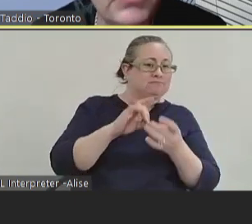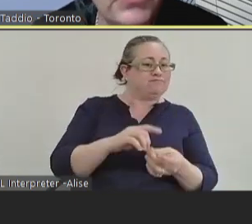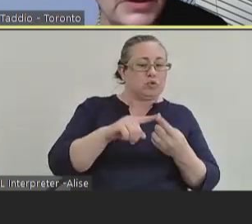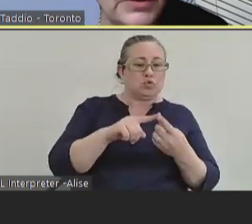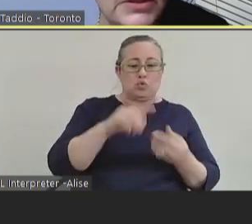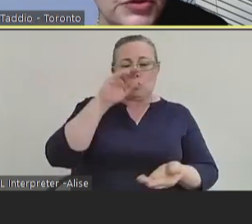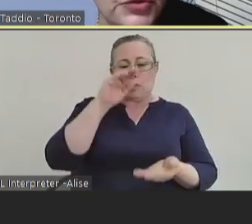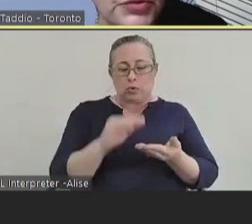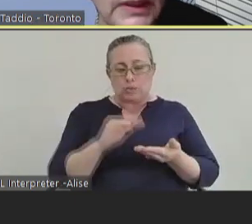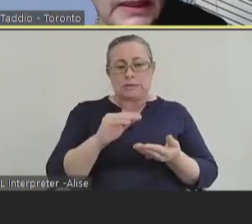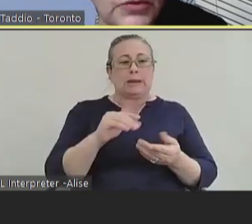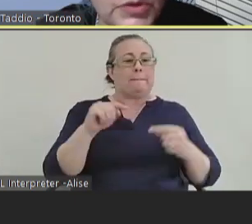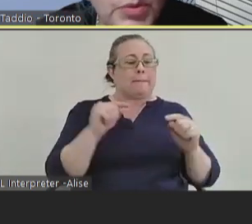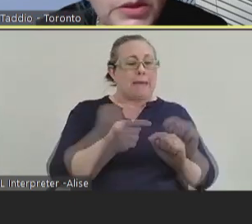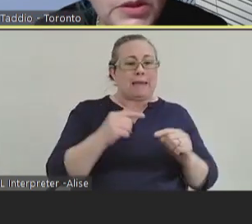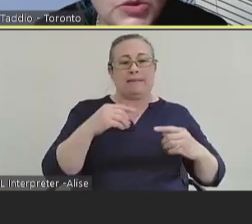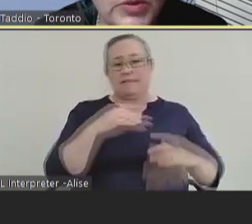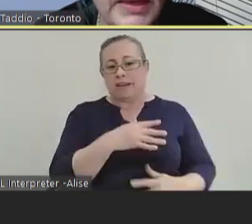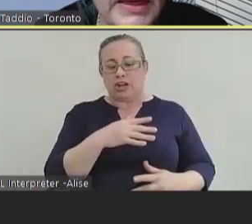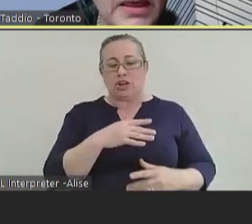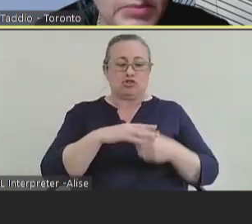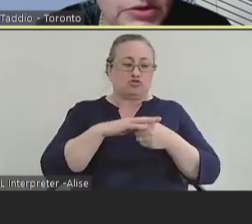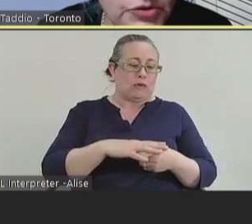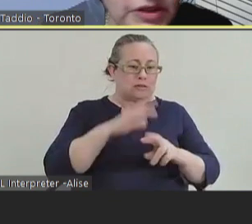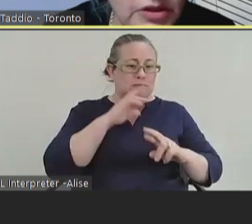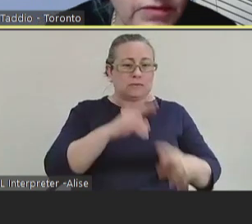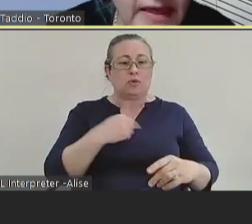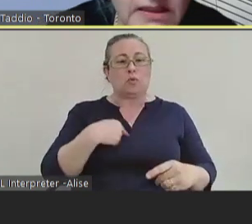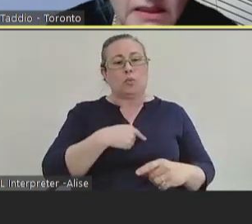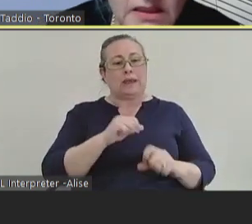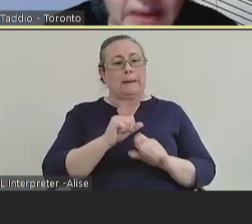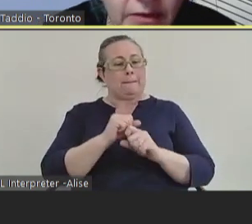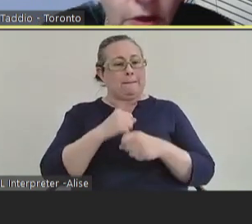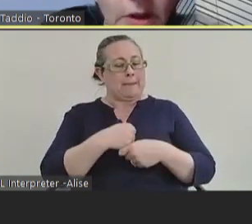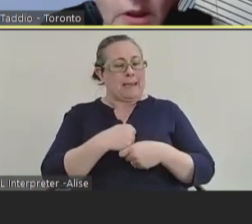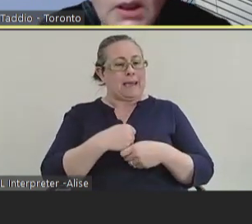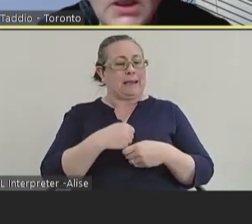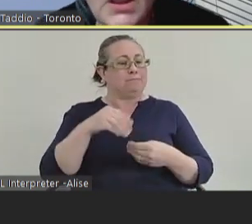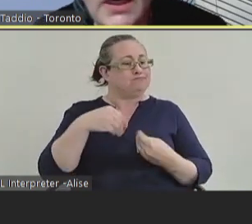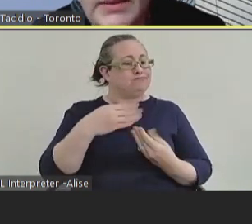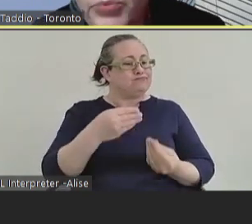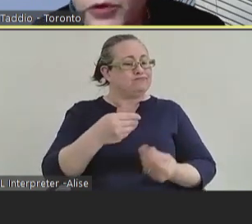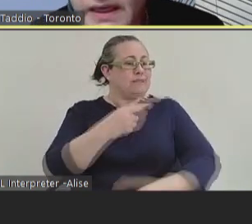fear, and stress-related responses. We make administration of vaccines safer. improving